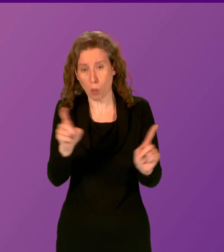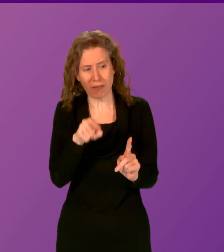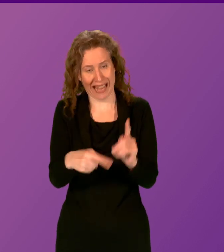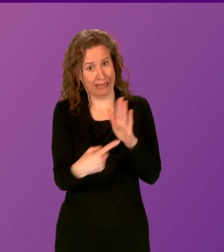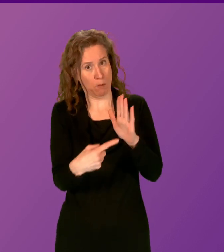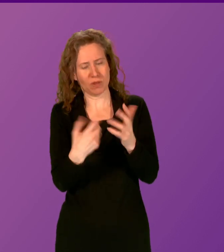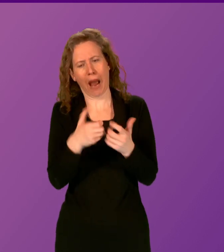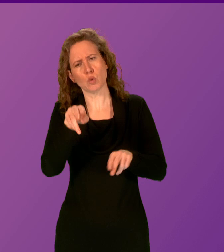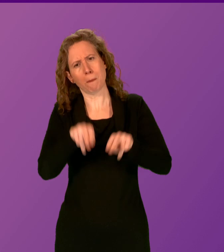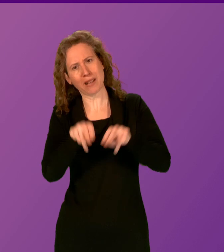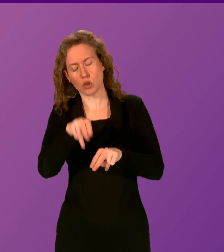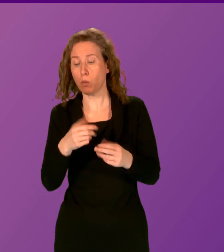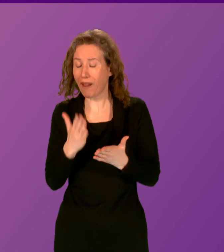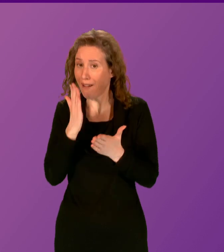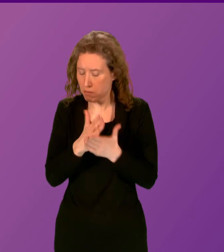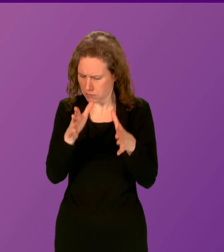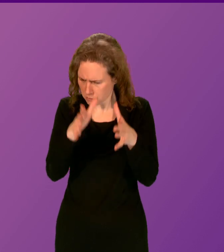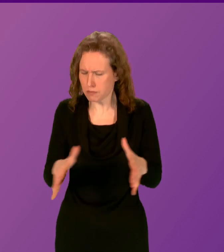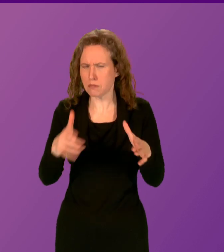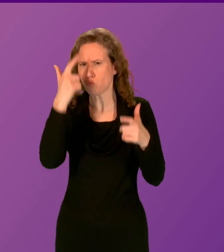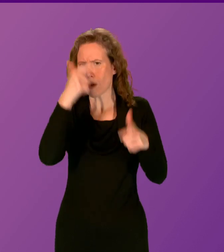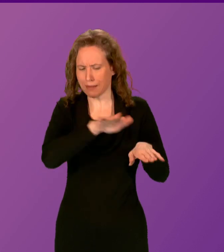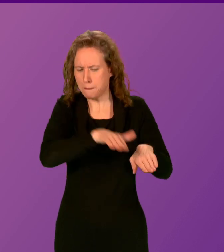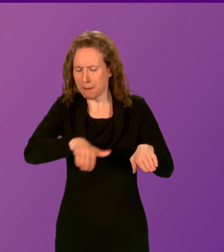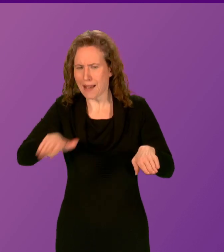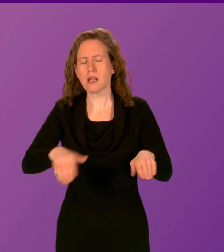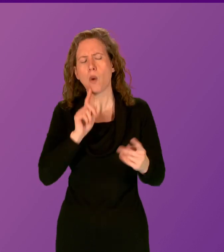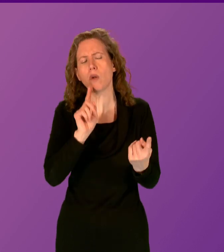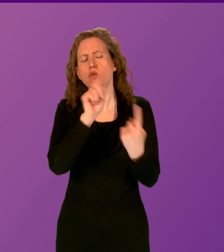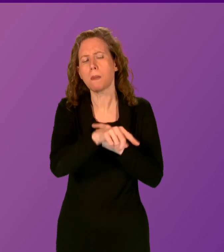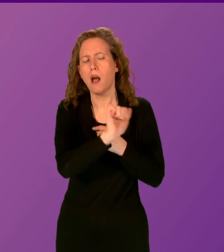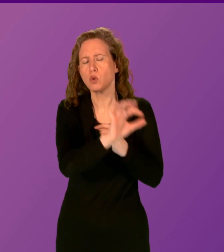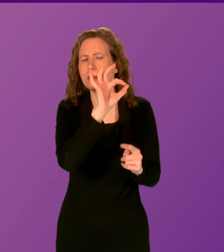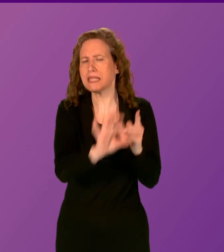There is an increase in residential rehab beds, and I will come back to the specific point that Anas Sarwar made shortly.